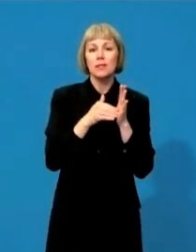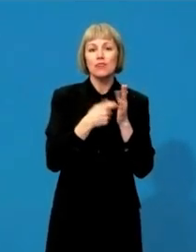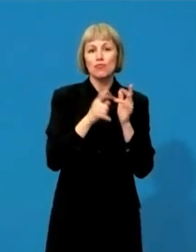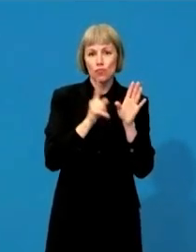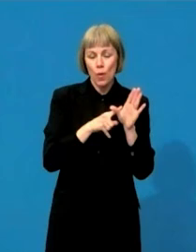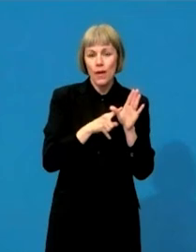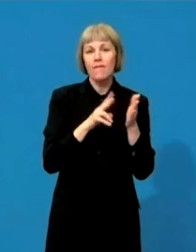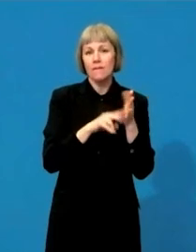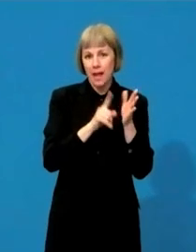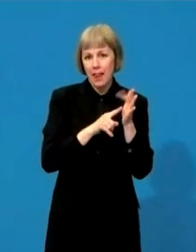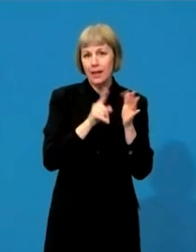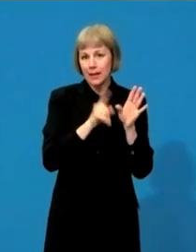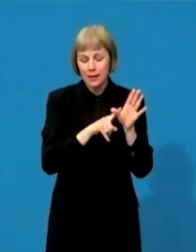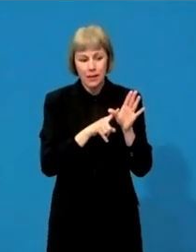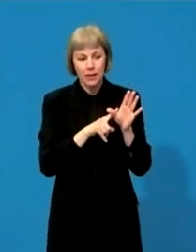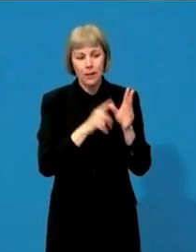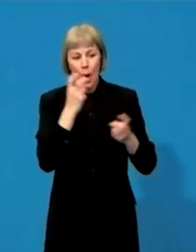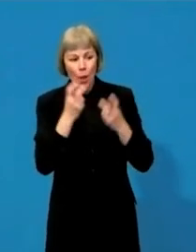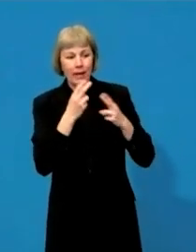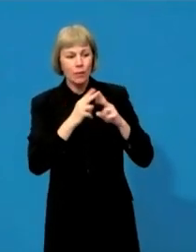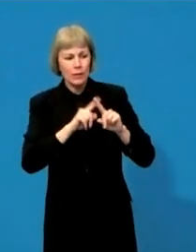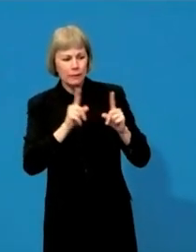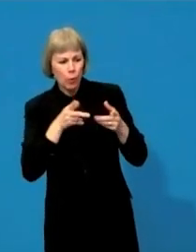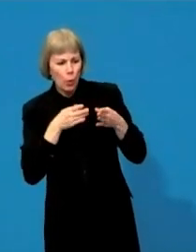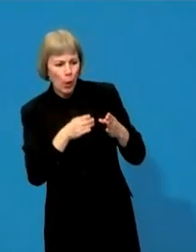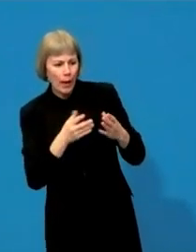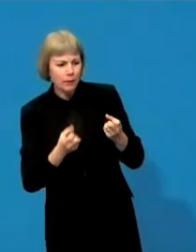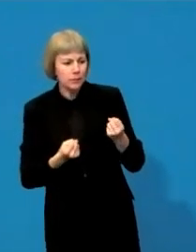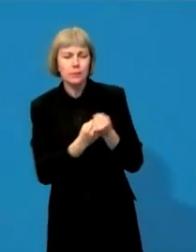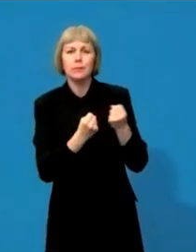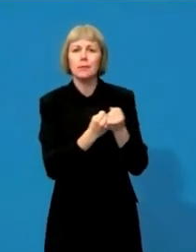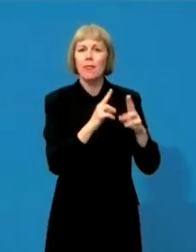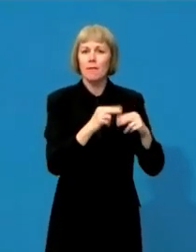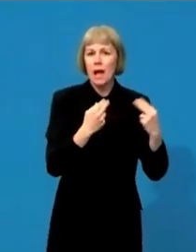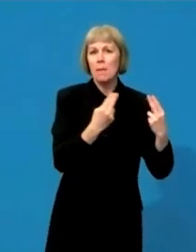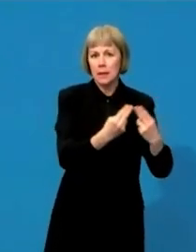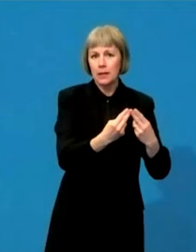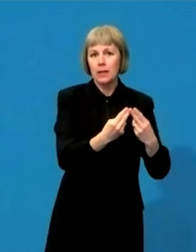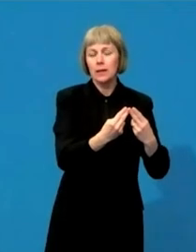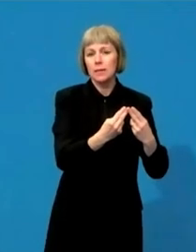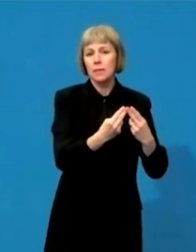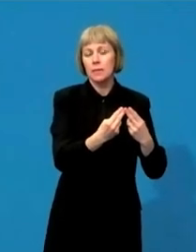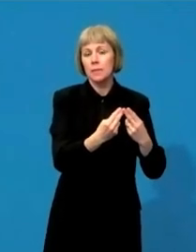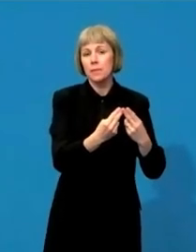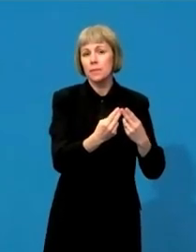support families and around the trauma that comes through alcohol and then the